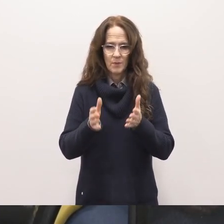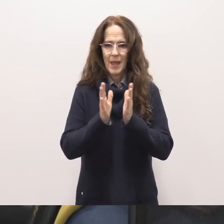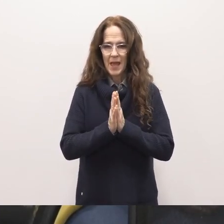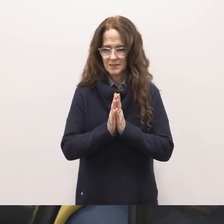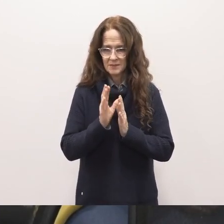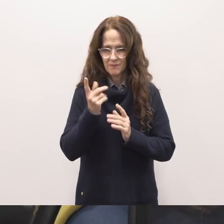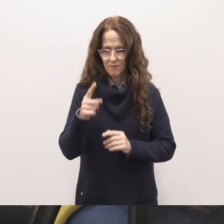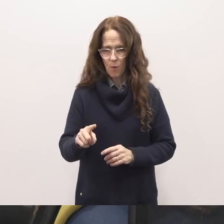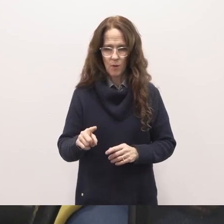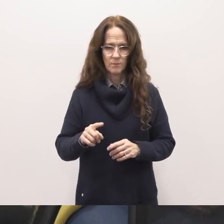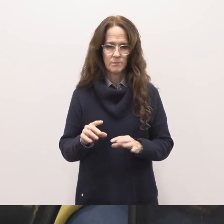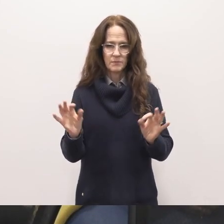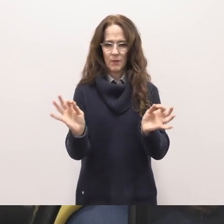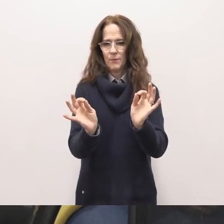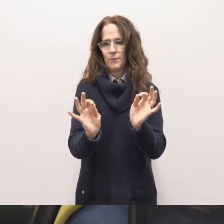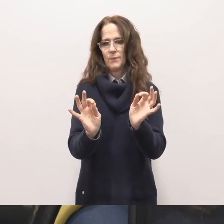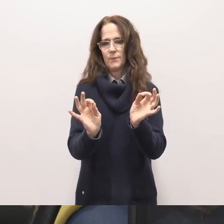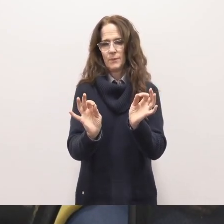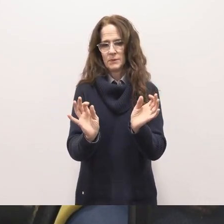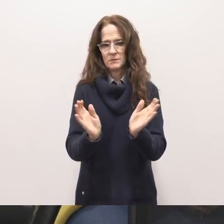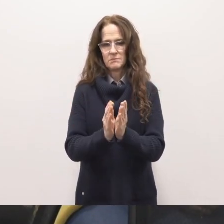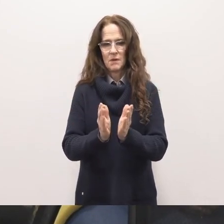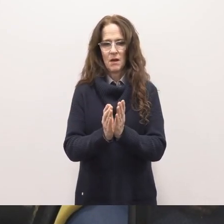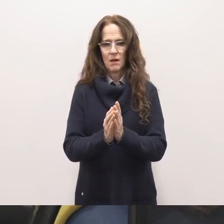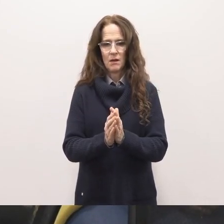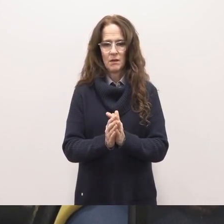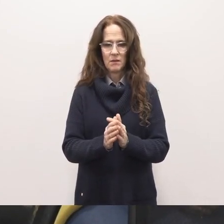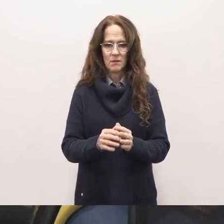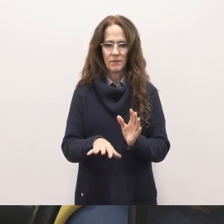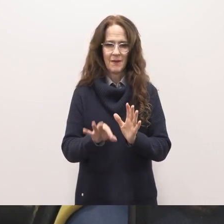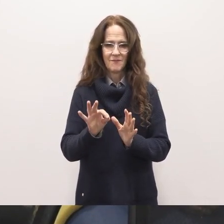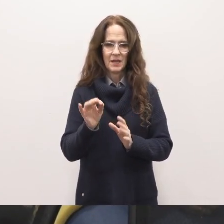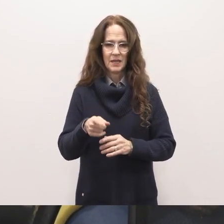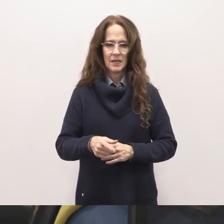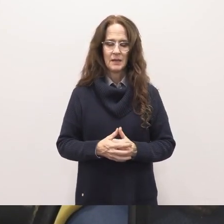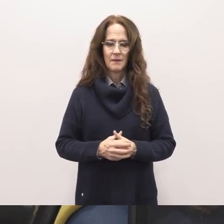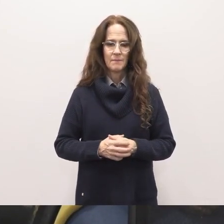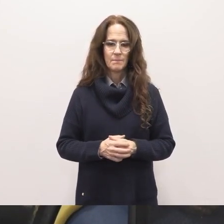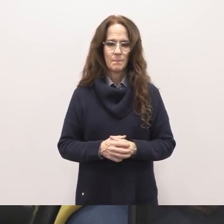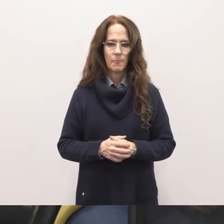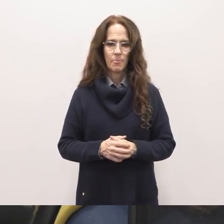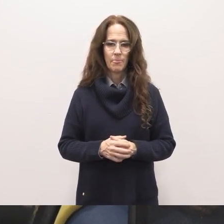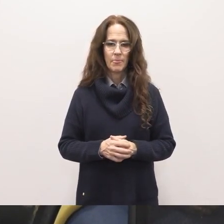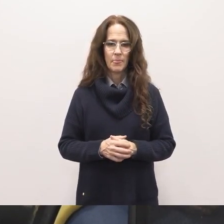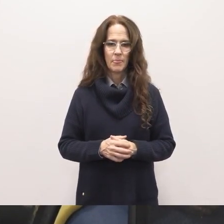So a really small, not a big deal on that finding. And in the report,